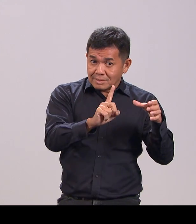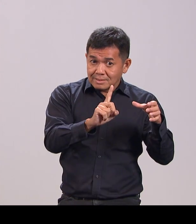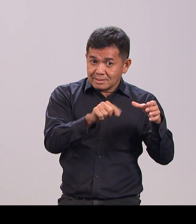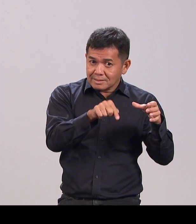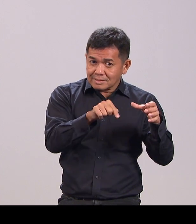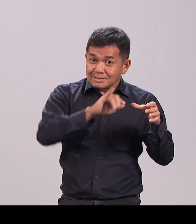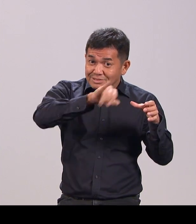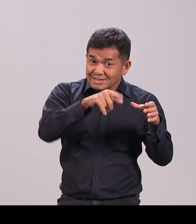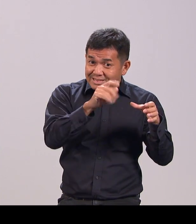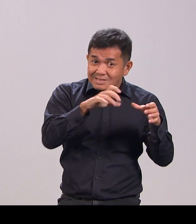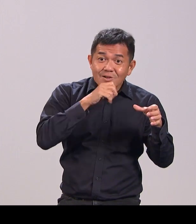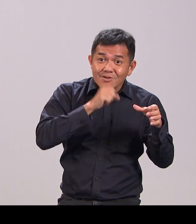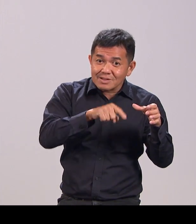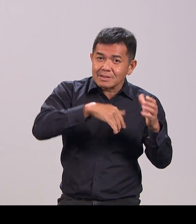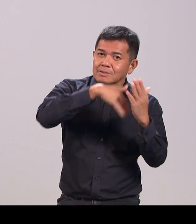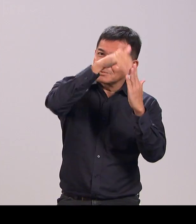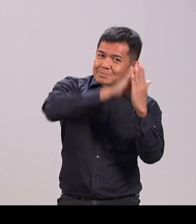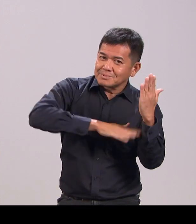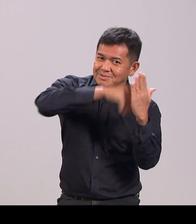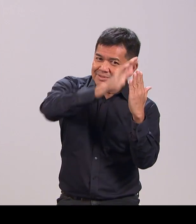But a lot of bright ideas inside.